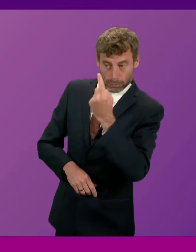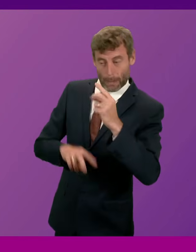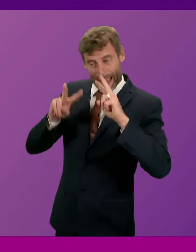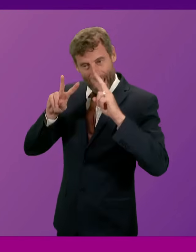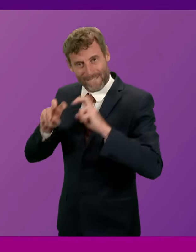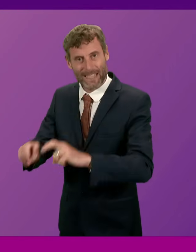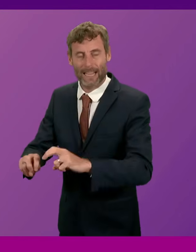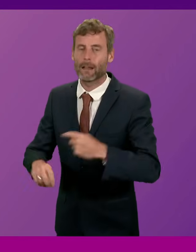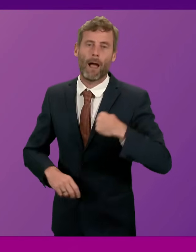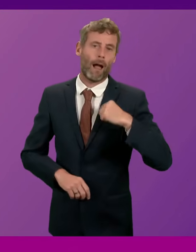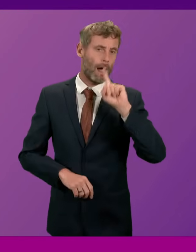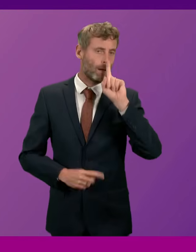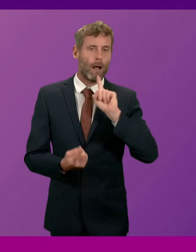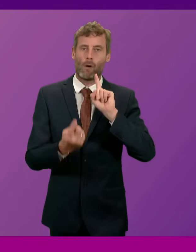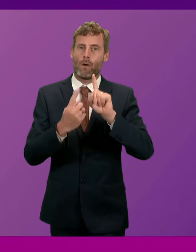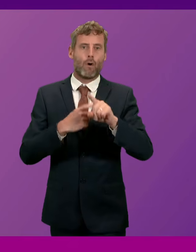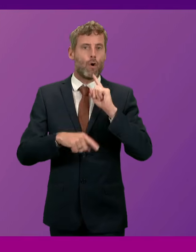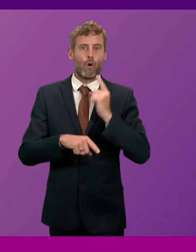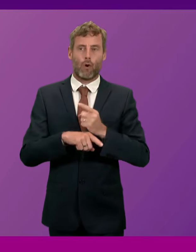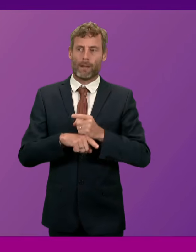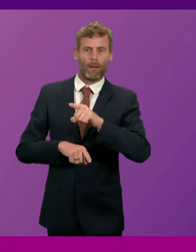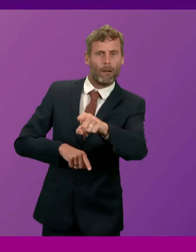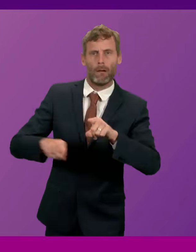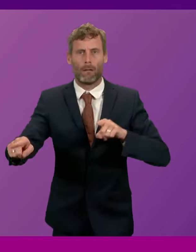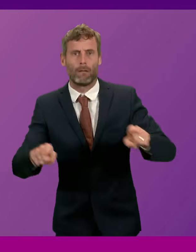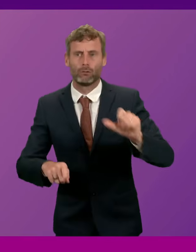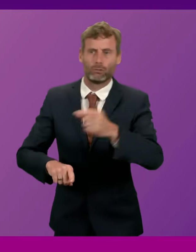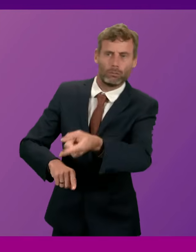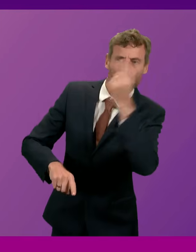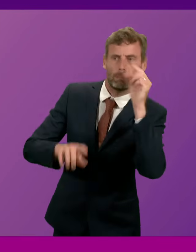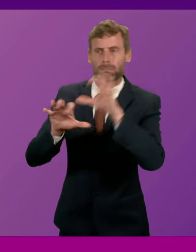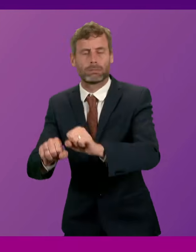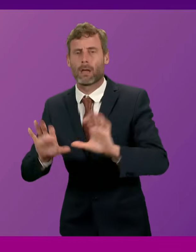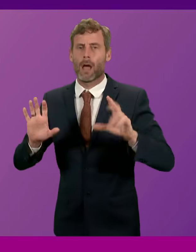me, as First Minister, to indicate what should or should not happen in those circumstances. However,